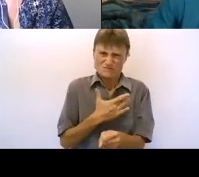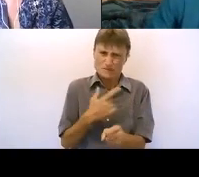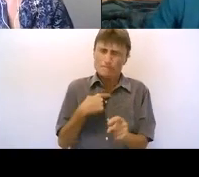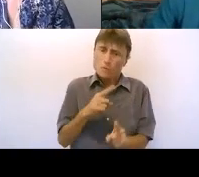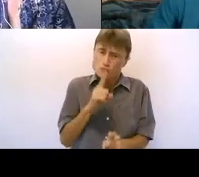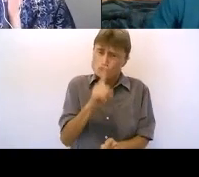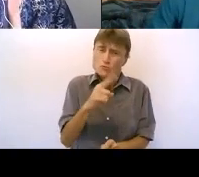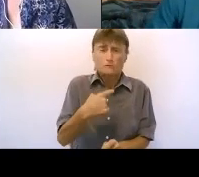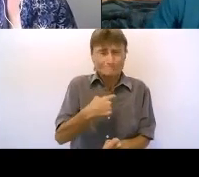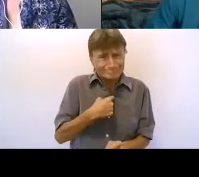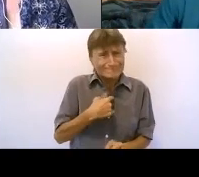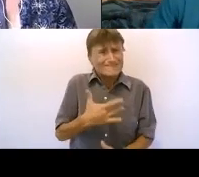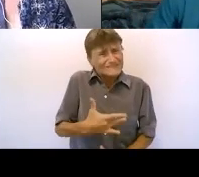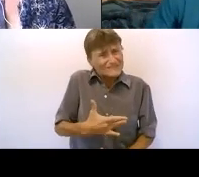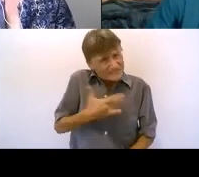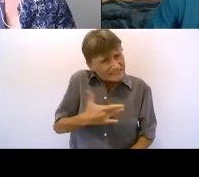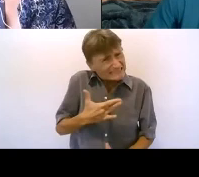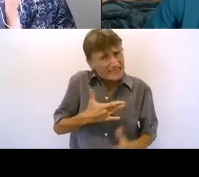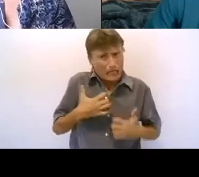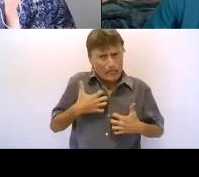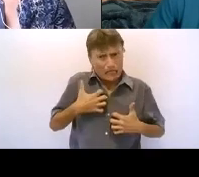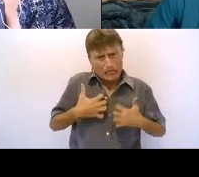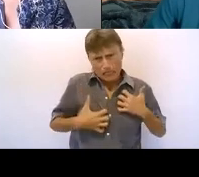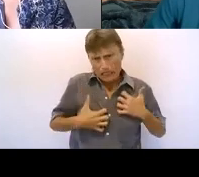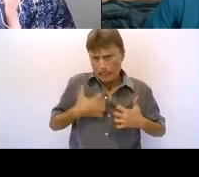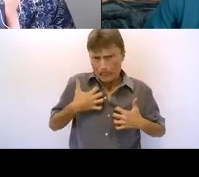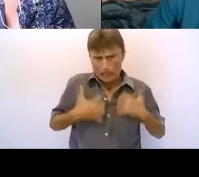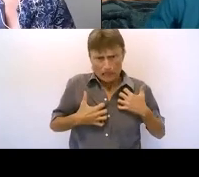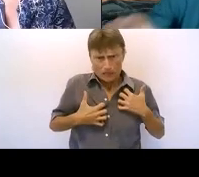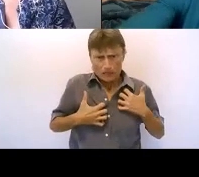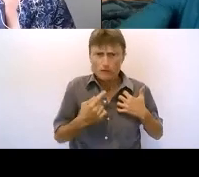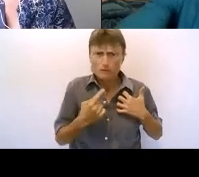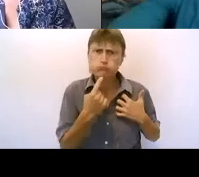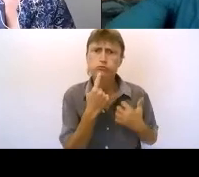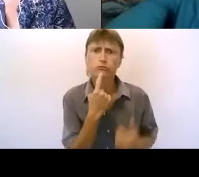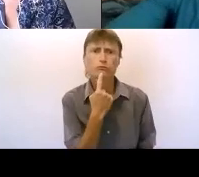want to acknowledge that so that, because I think this, this might be experienced by